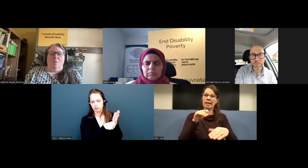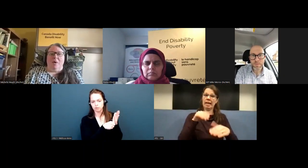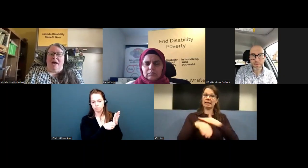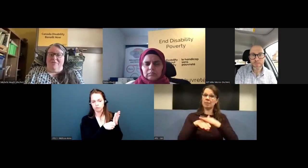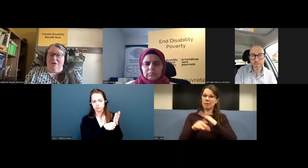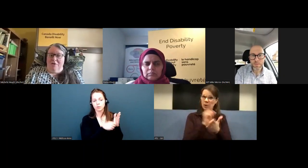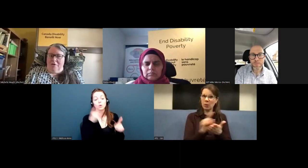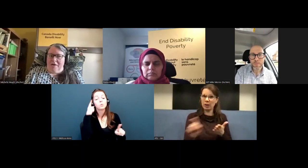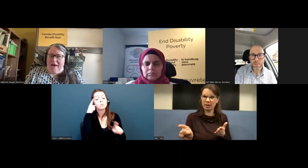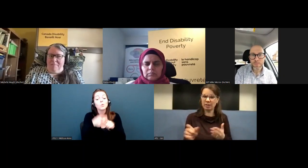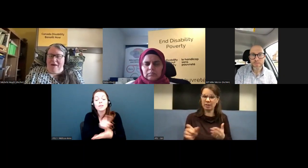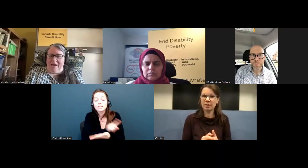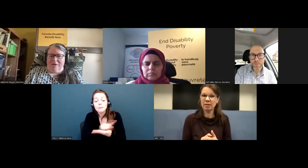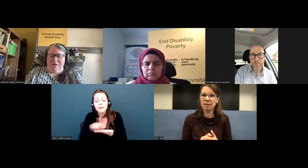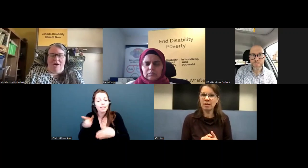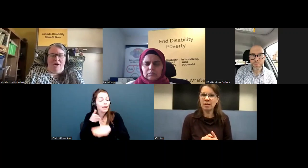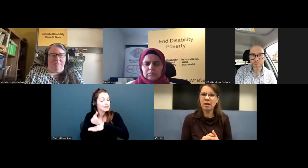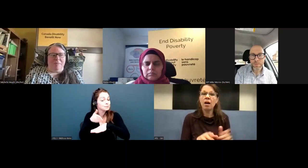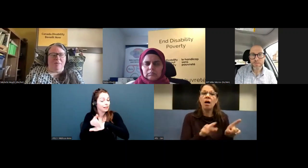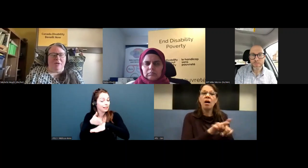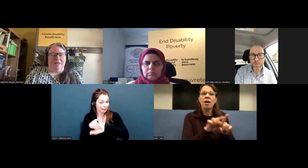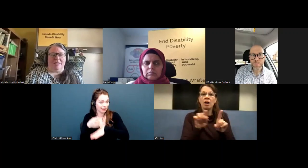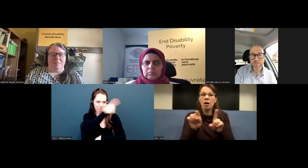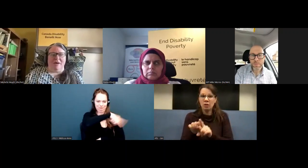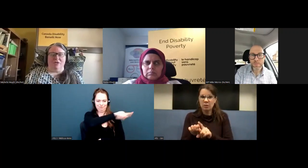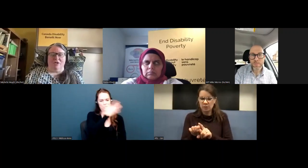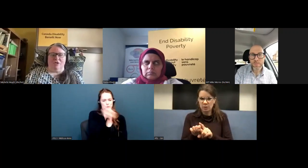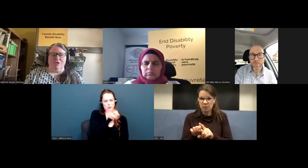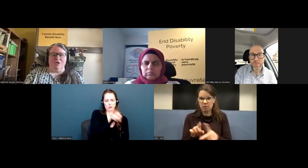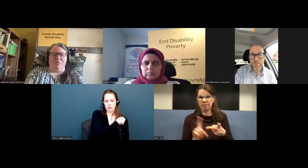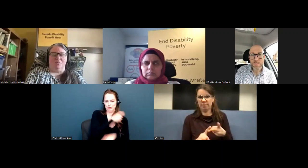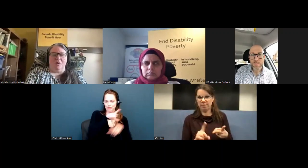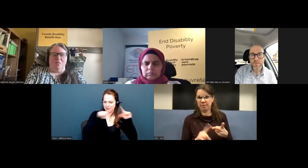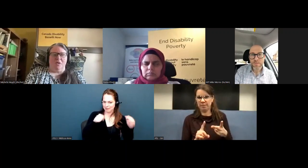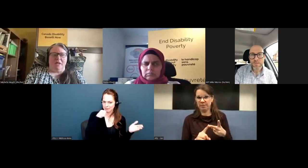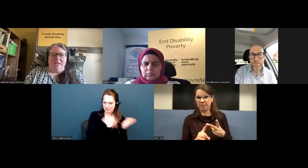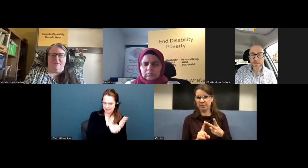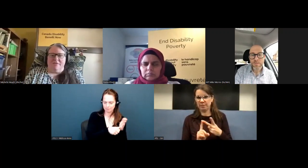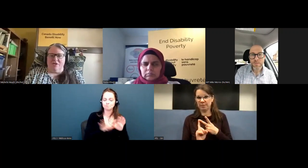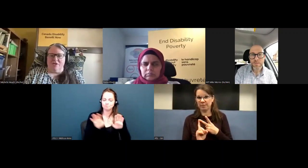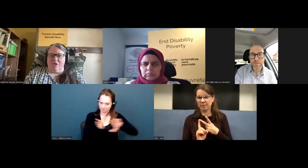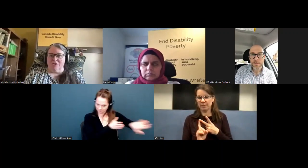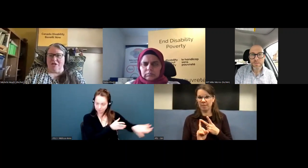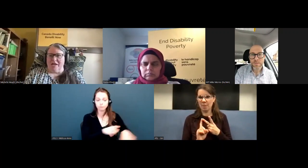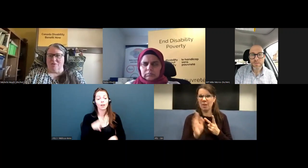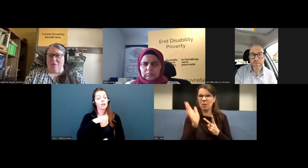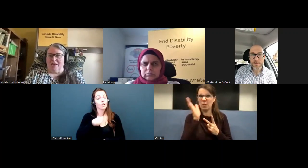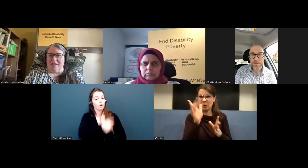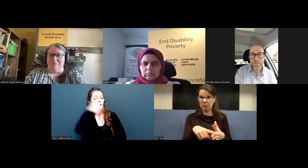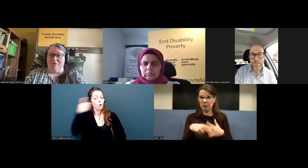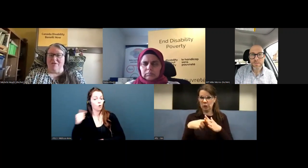WE HAVE ANOTHER CAMPAIGN THAT IS ABOUT TO LAUNCH AND WILL GET ITS OFFICIAL LAUNCH NEXT WEEK.